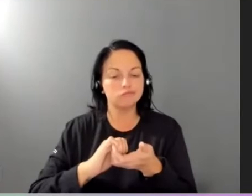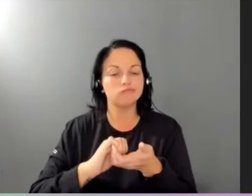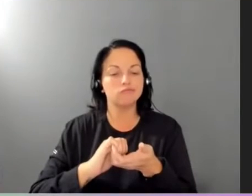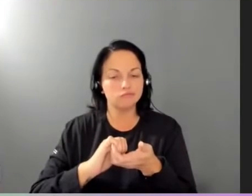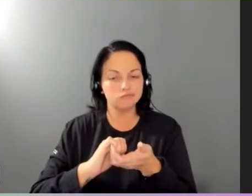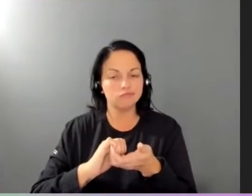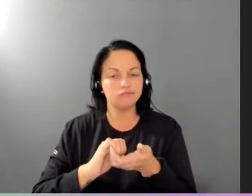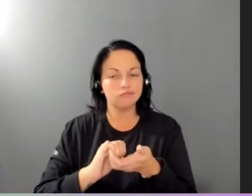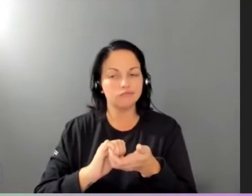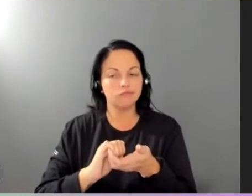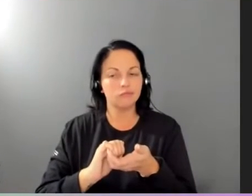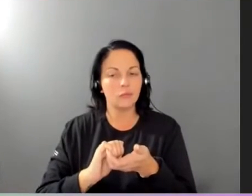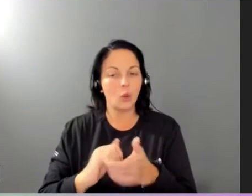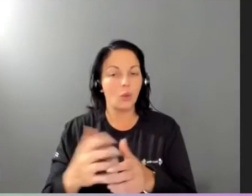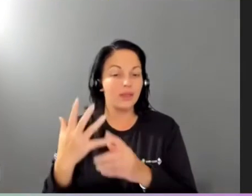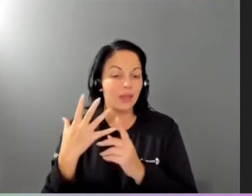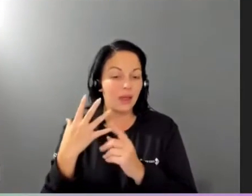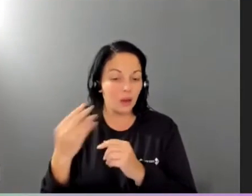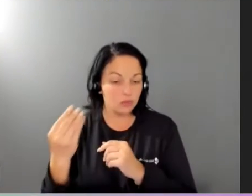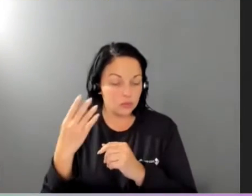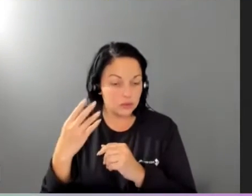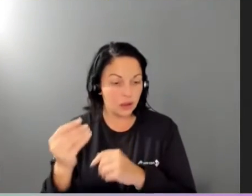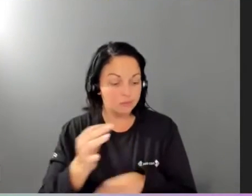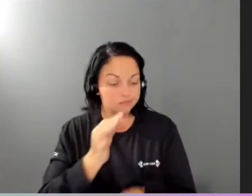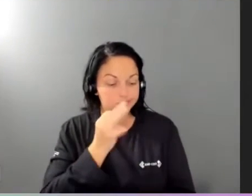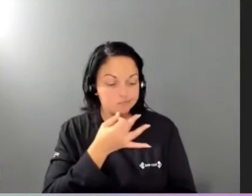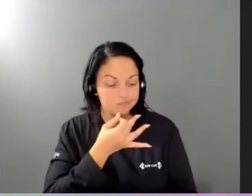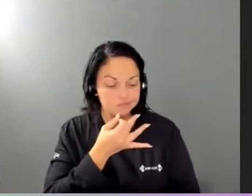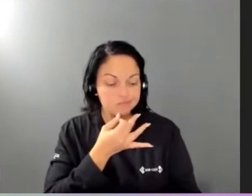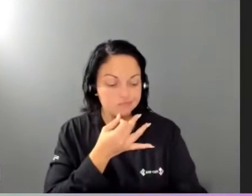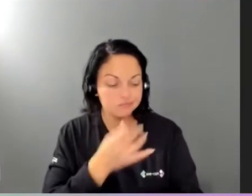maturity carmack . This is extremely -- and